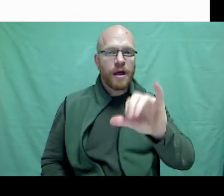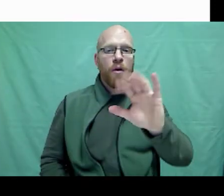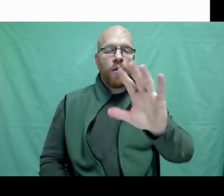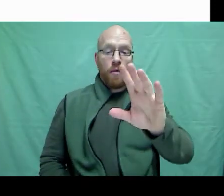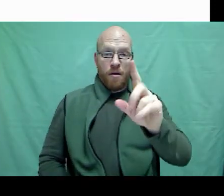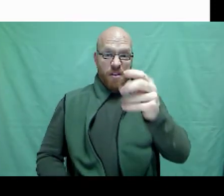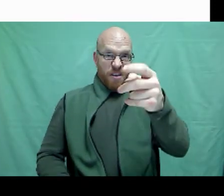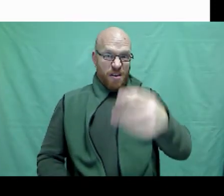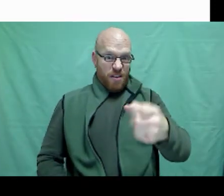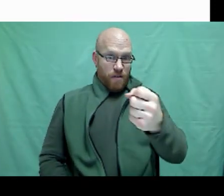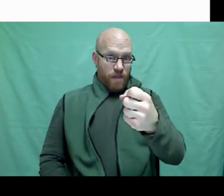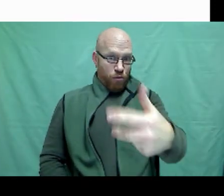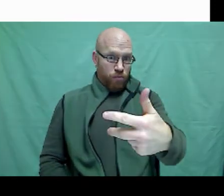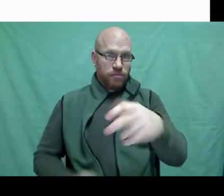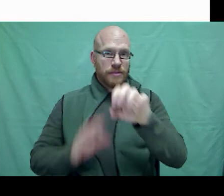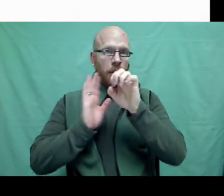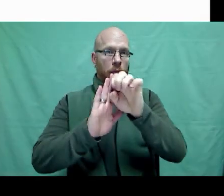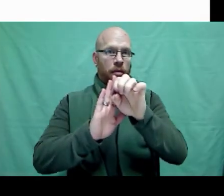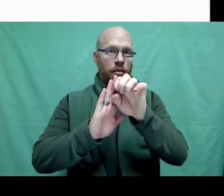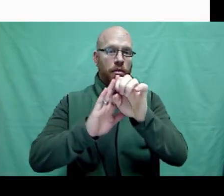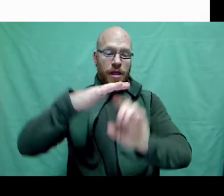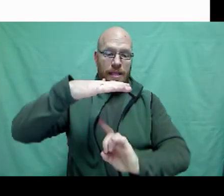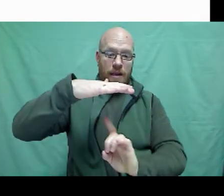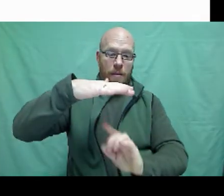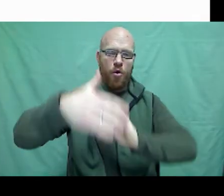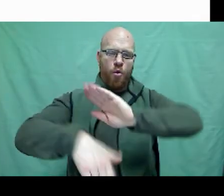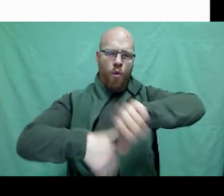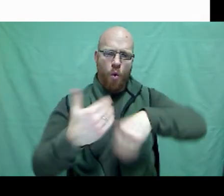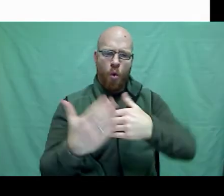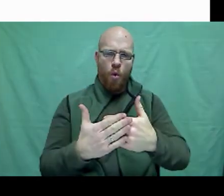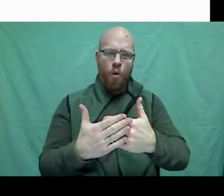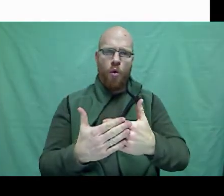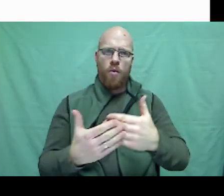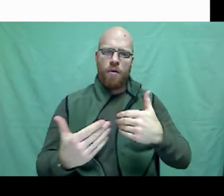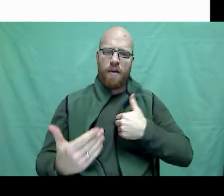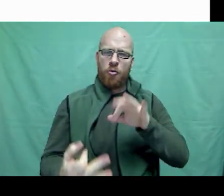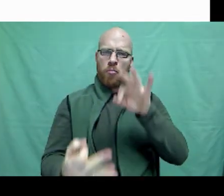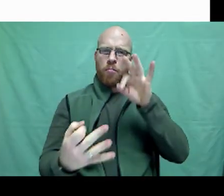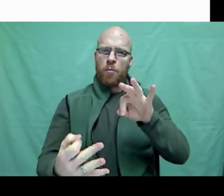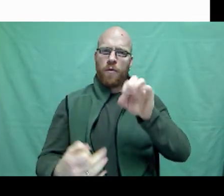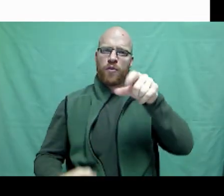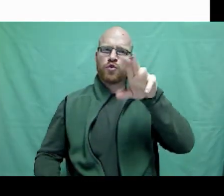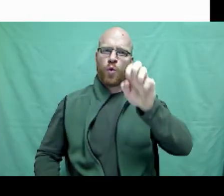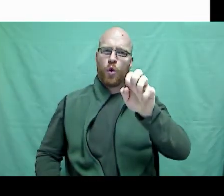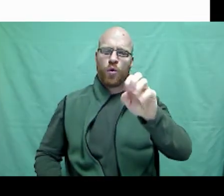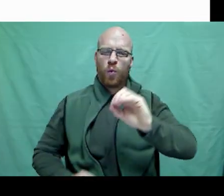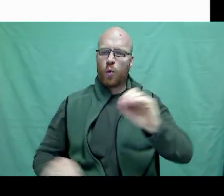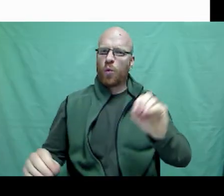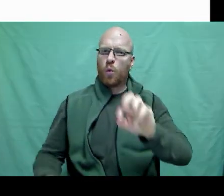Out of these examples all denominators had a square root.